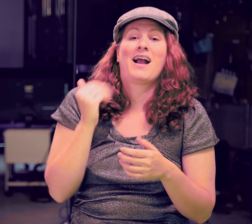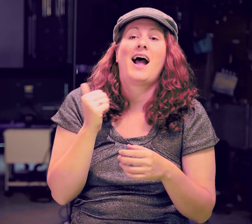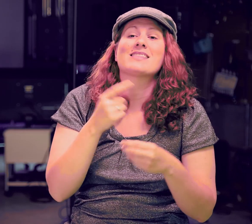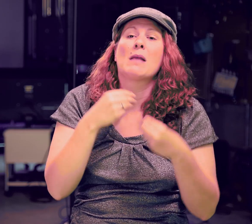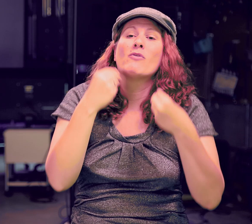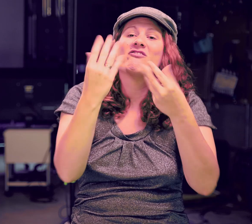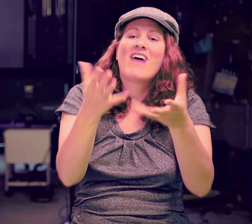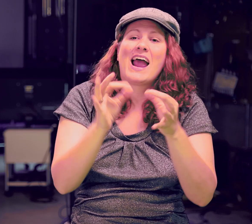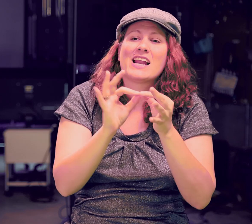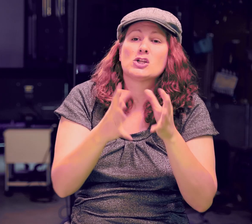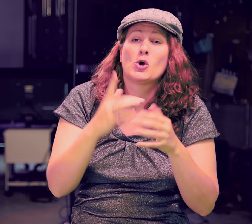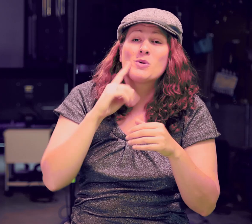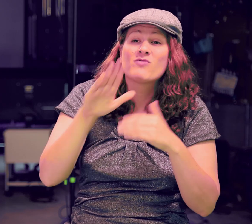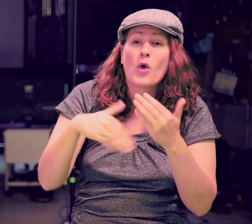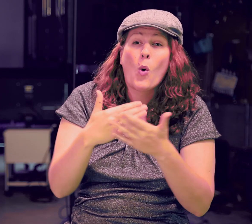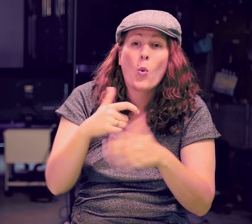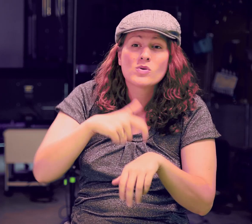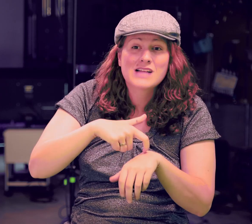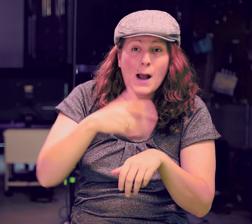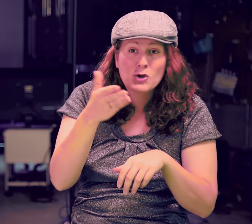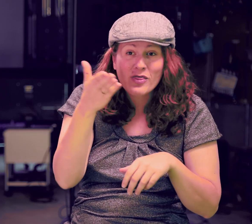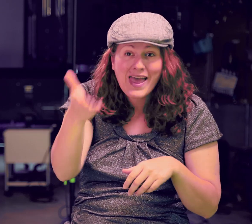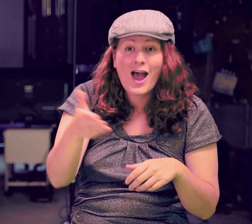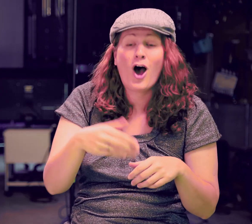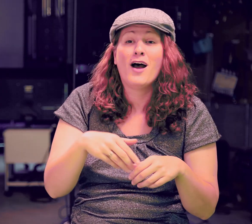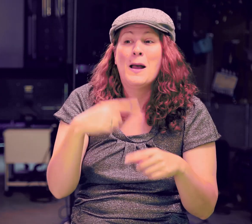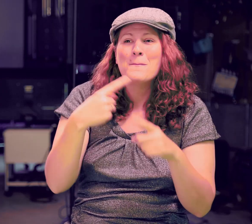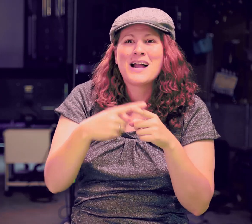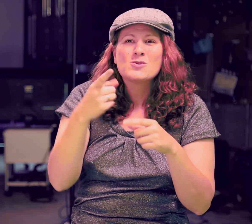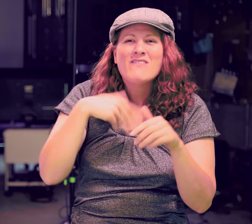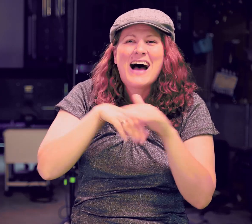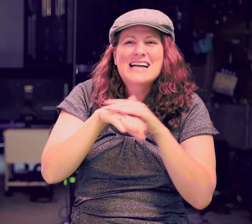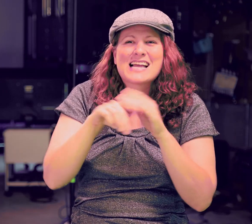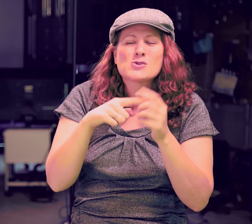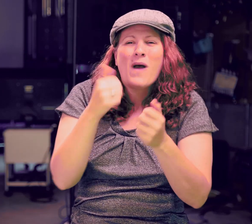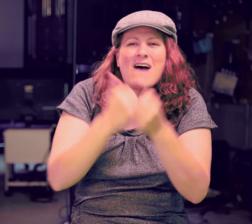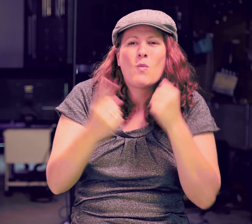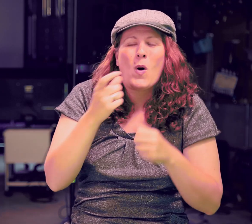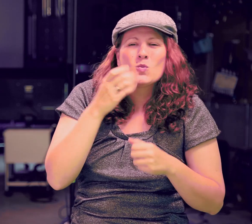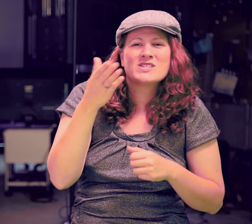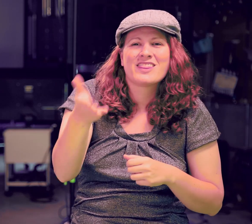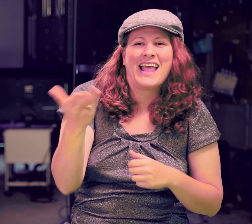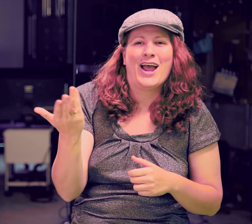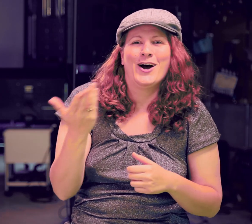because they provide you with interpreters for the whole time that you're there. Plus you have access to everyone who's there.